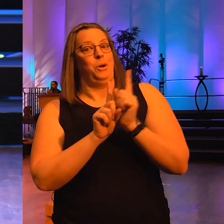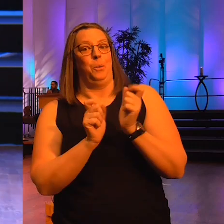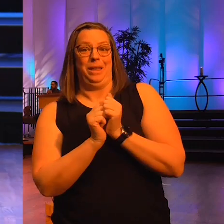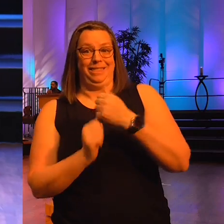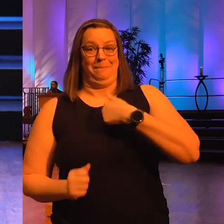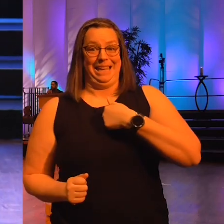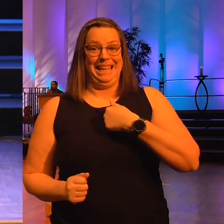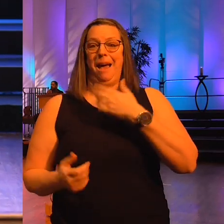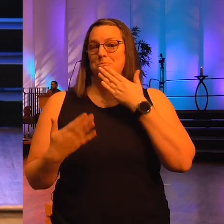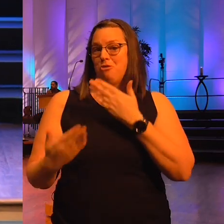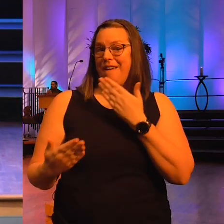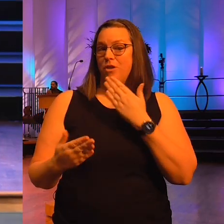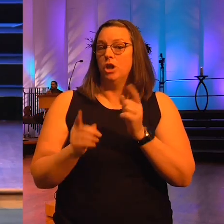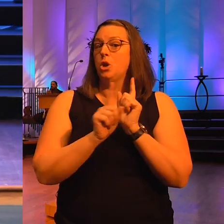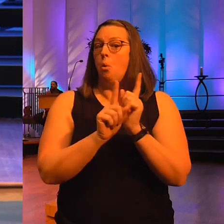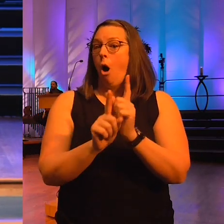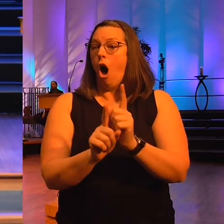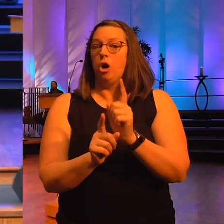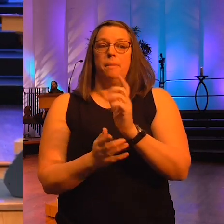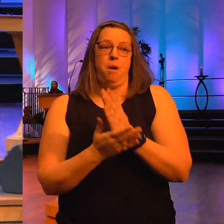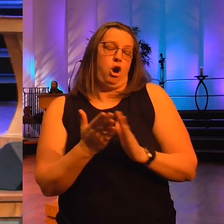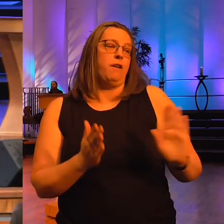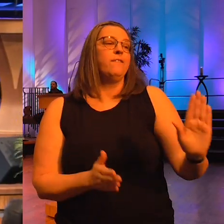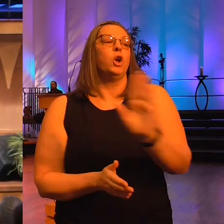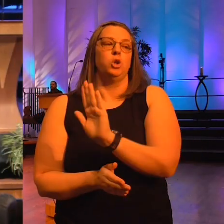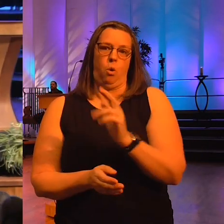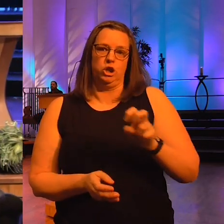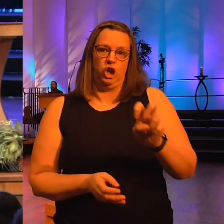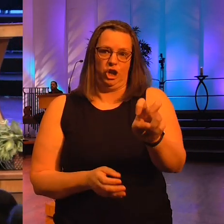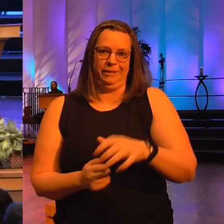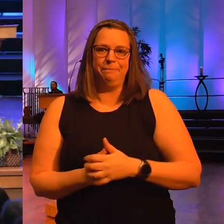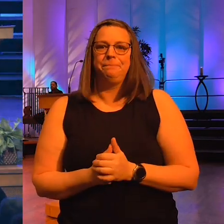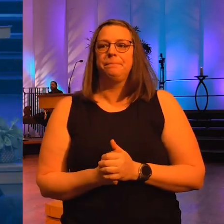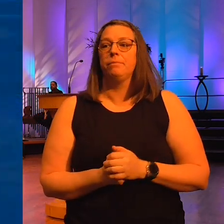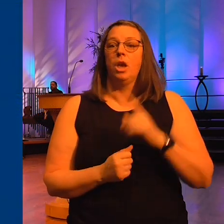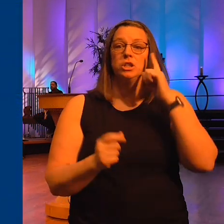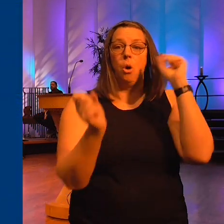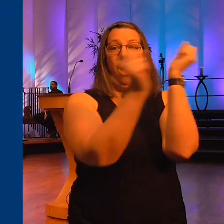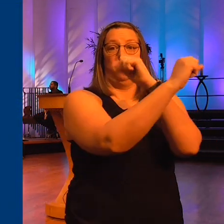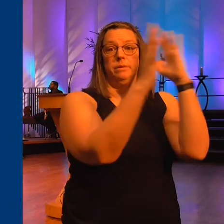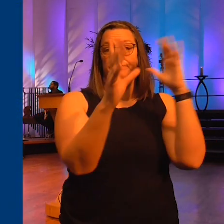perhaps a little bit of yours with you we have a vision and a mission we love to recite each week